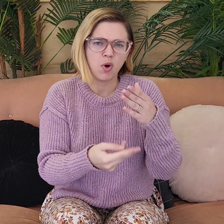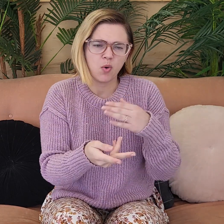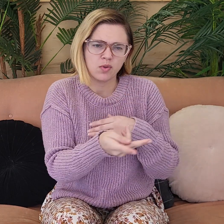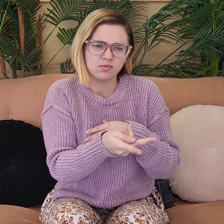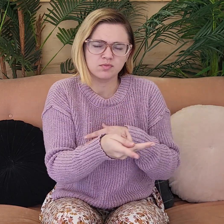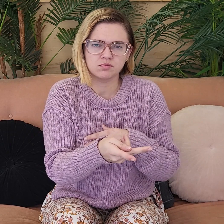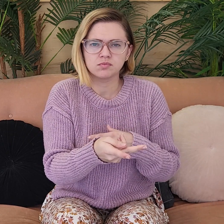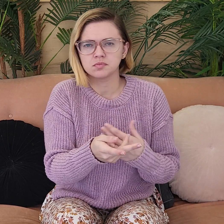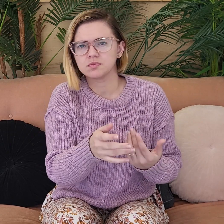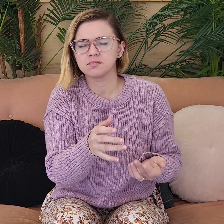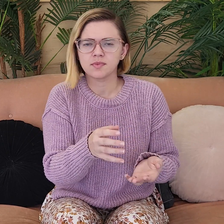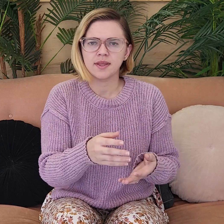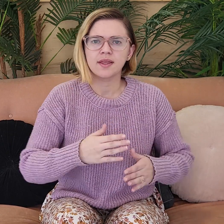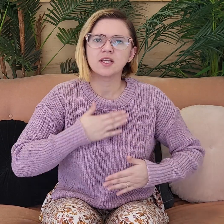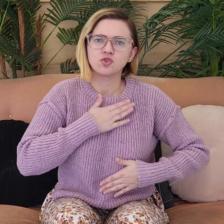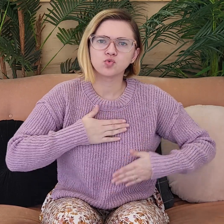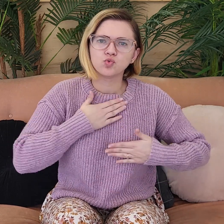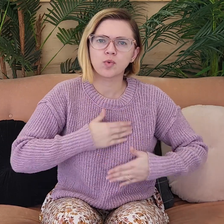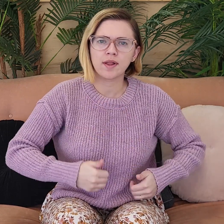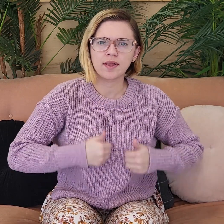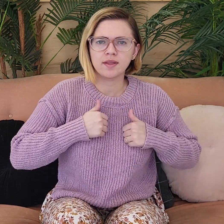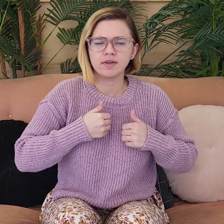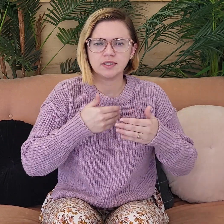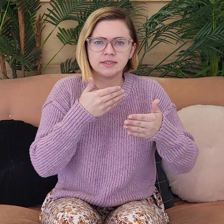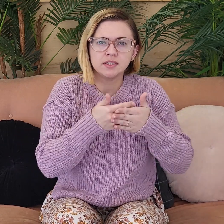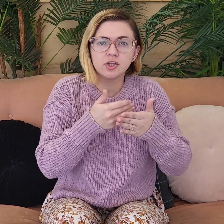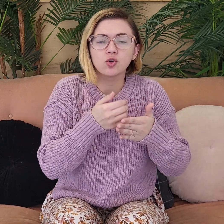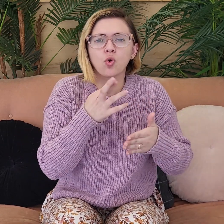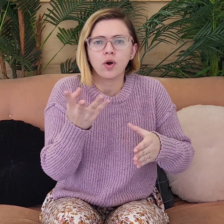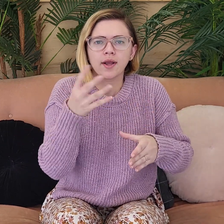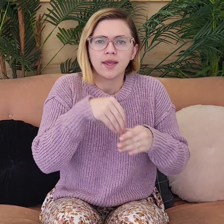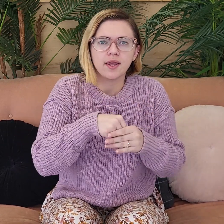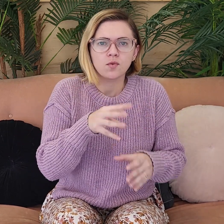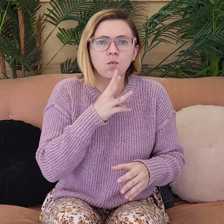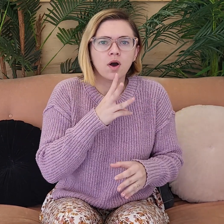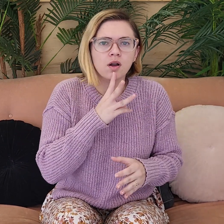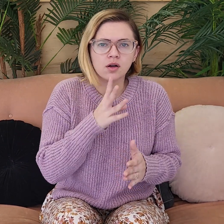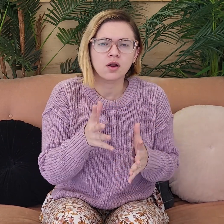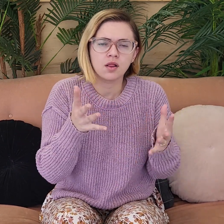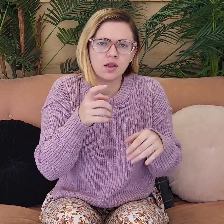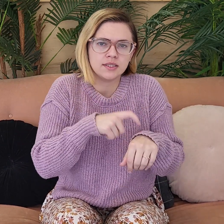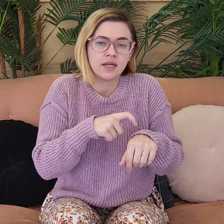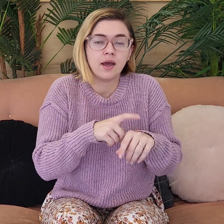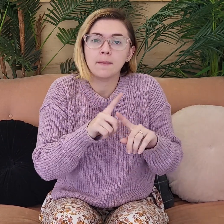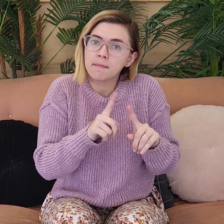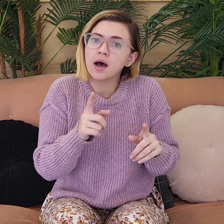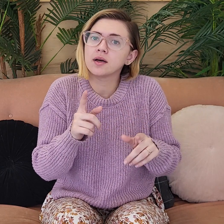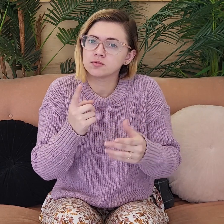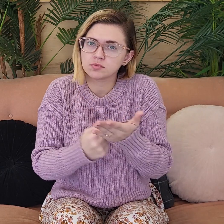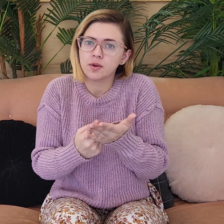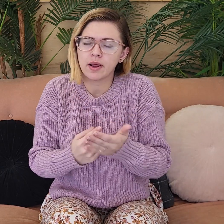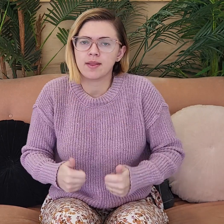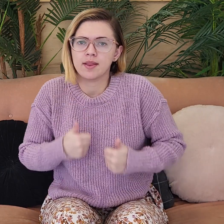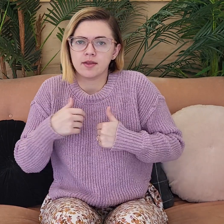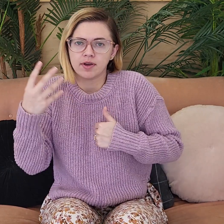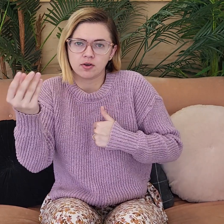And both of those, they enjoy living near or in the water a lot of the time, but sometimes